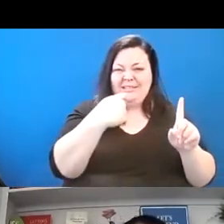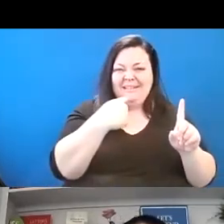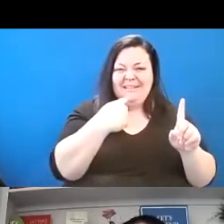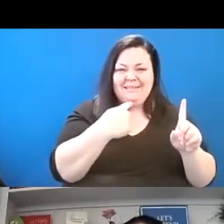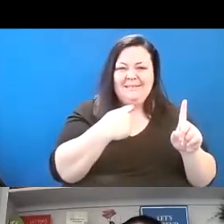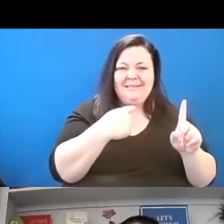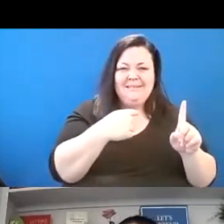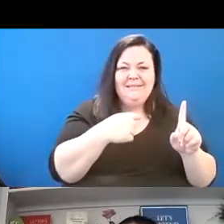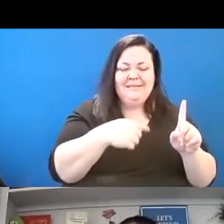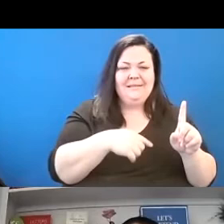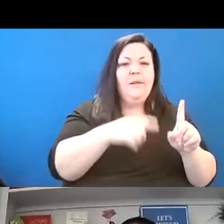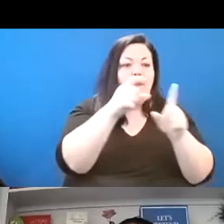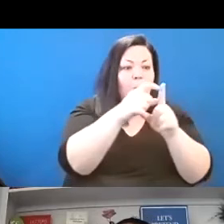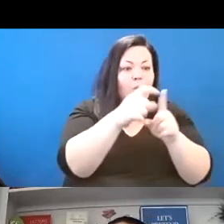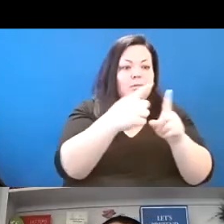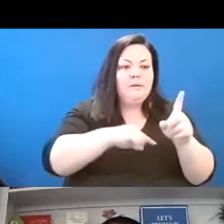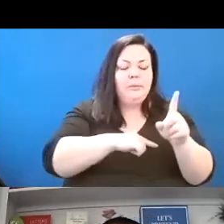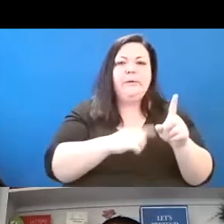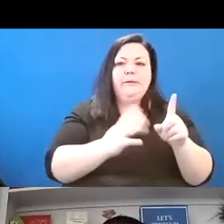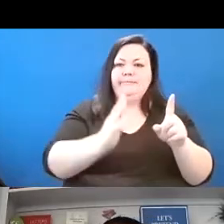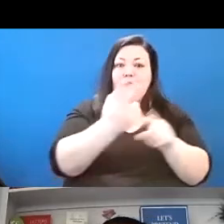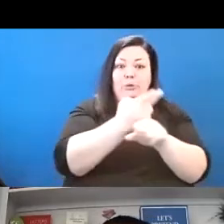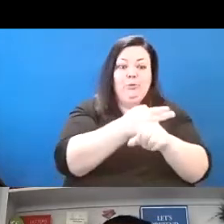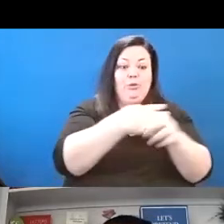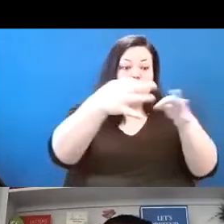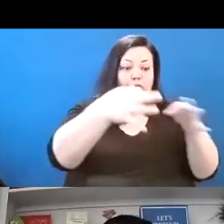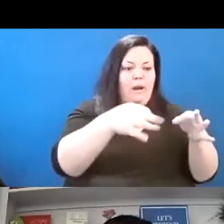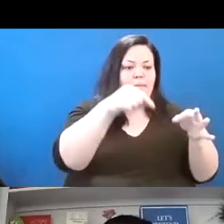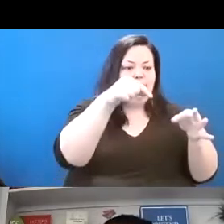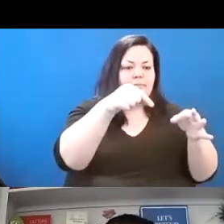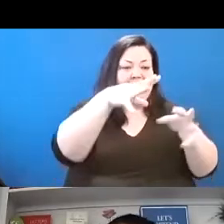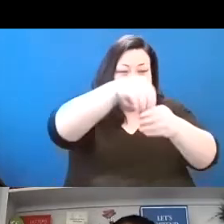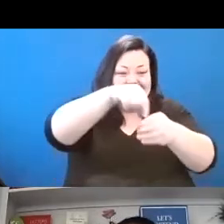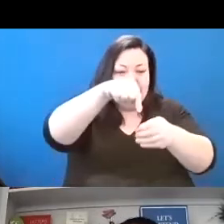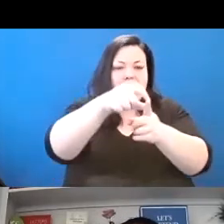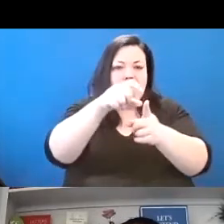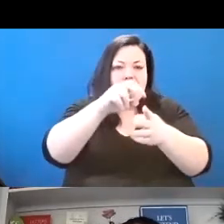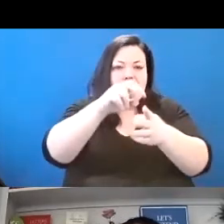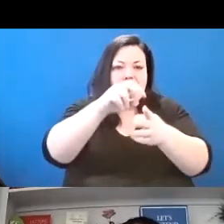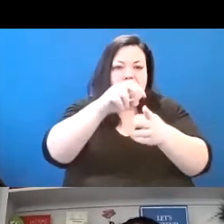the words that we use to describe also have meaning in them already um but i think of the